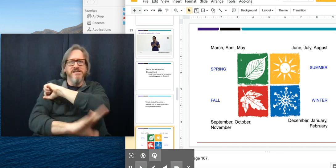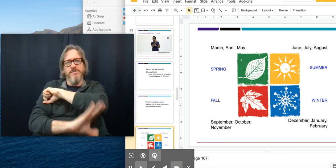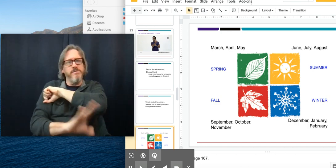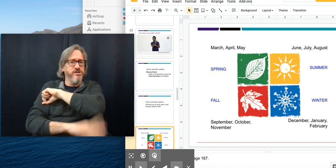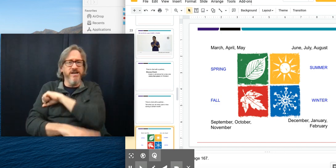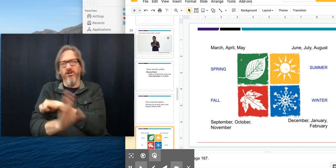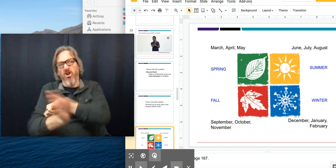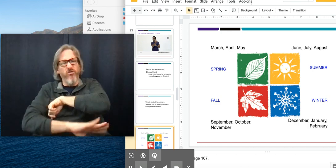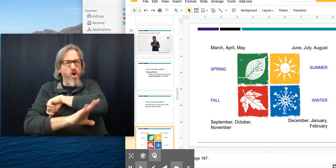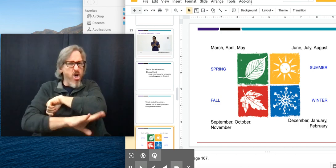sometimes you'll see it here up